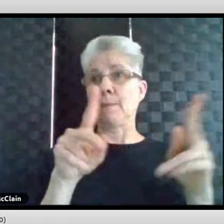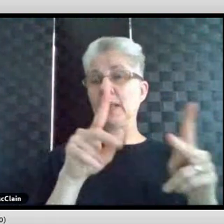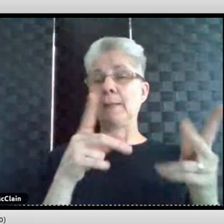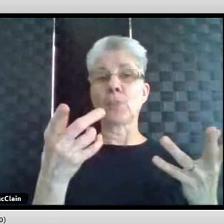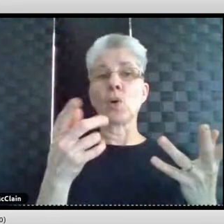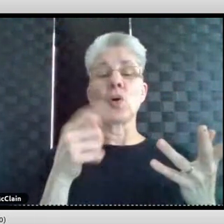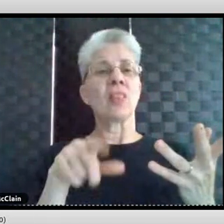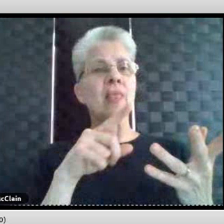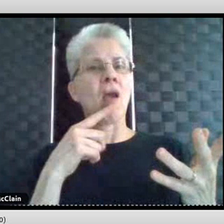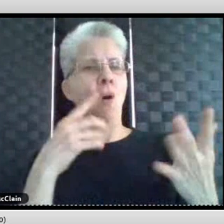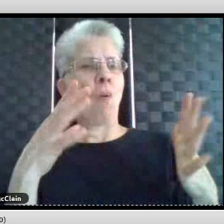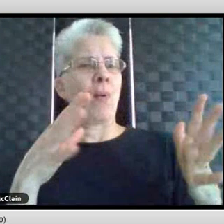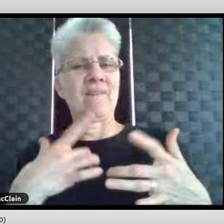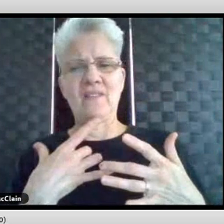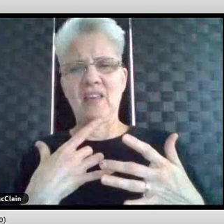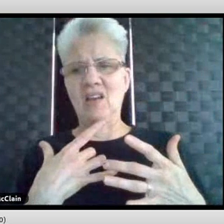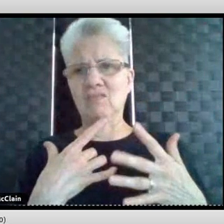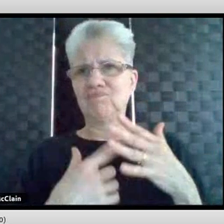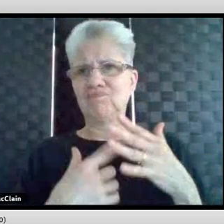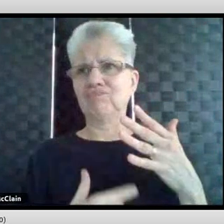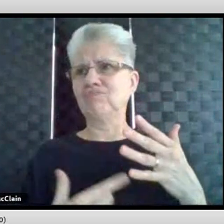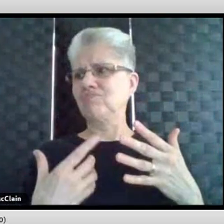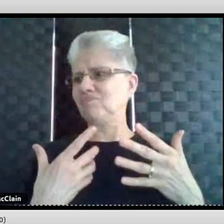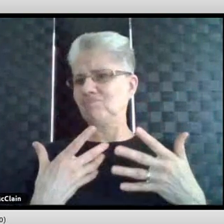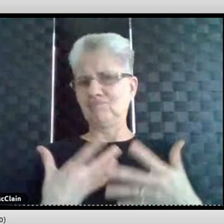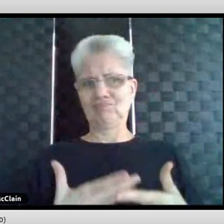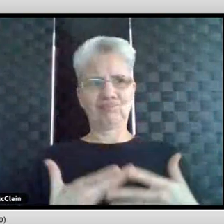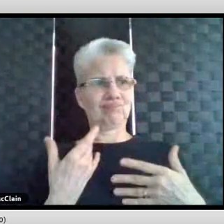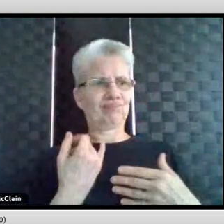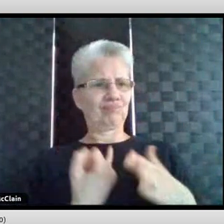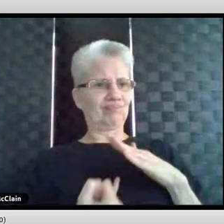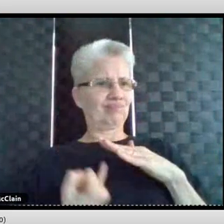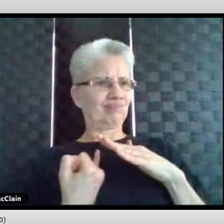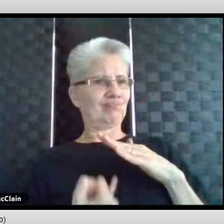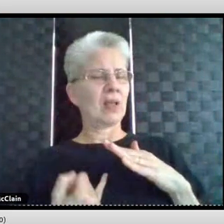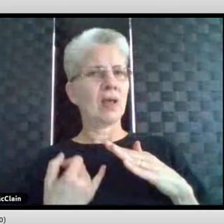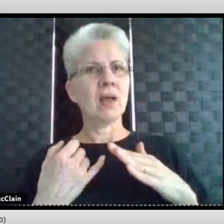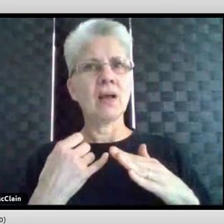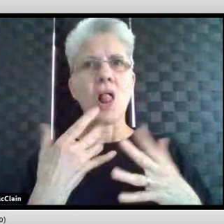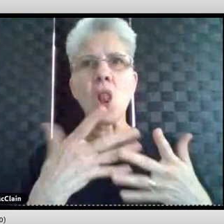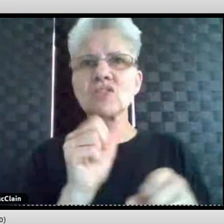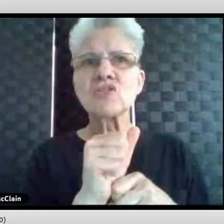they already feel left out in the cold, because they've lost their job, or they're underemployed,